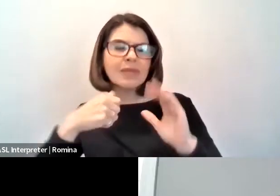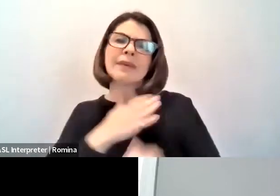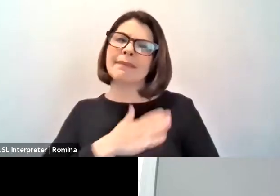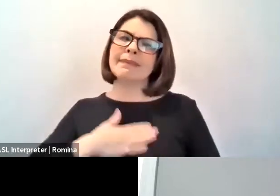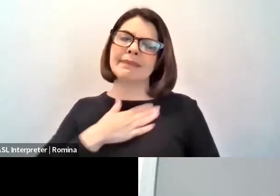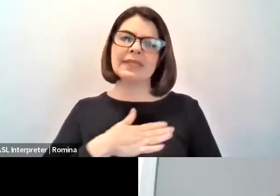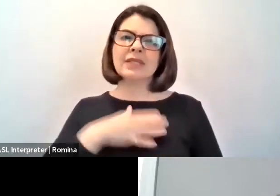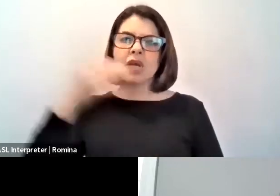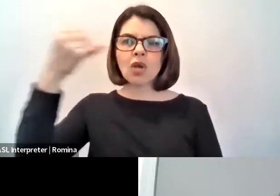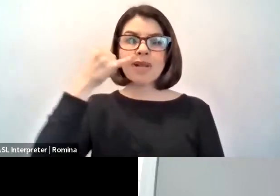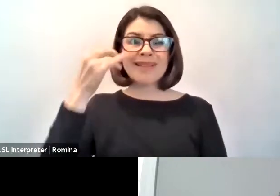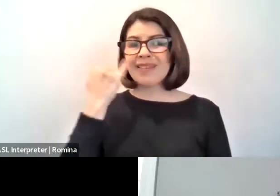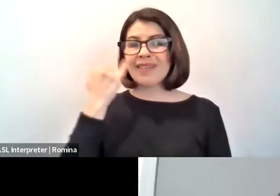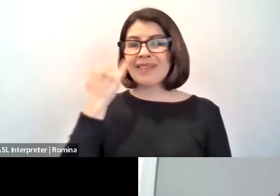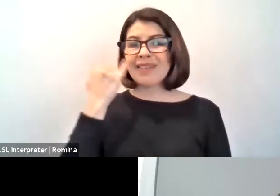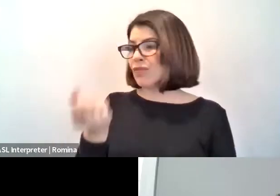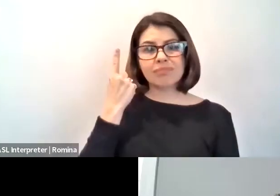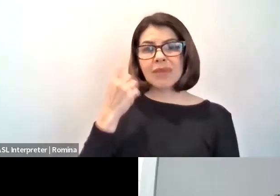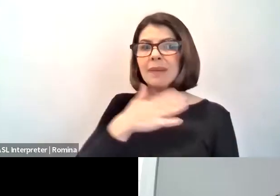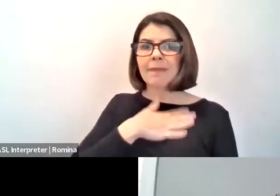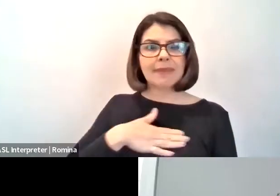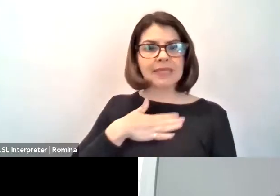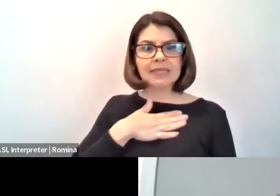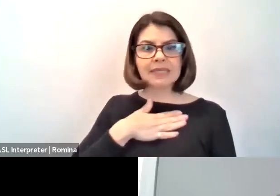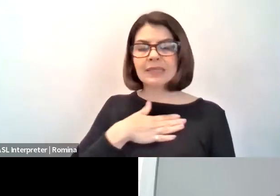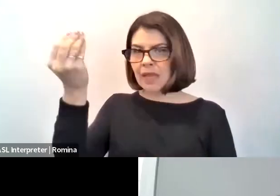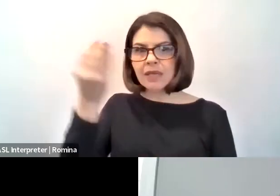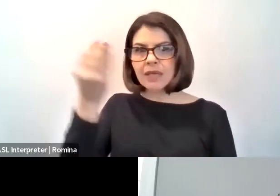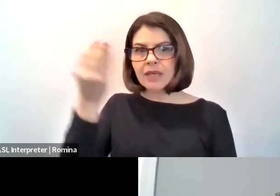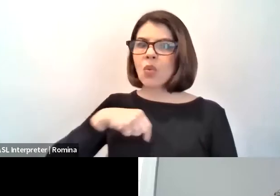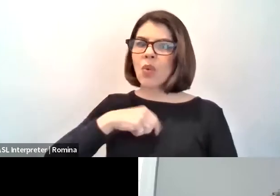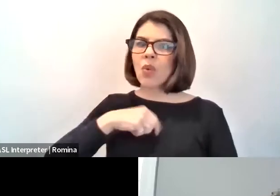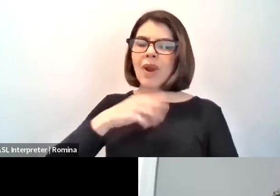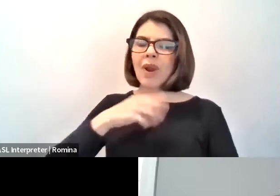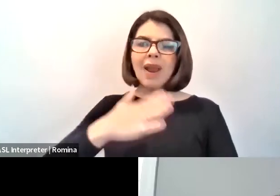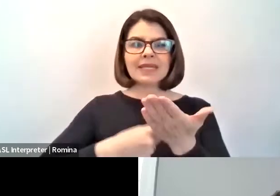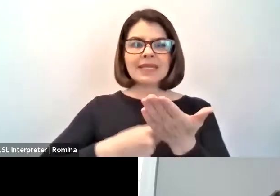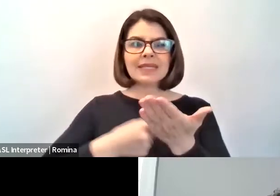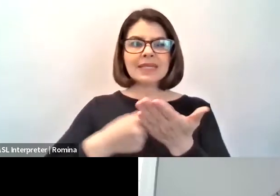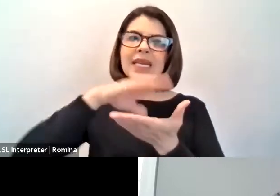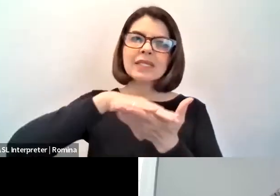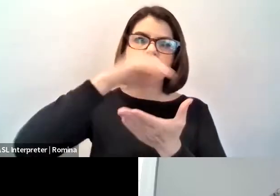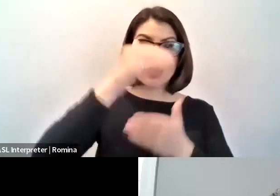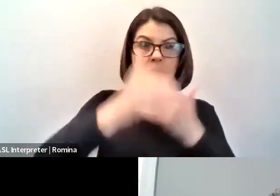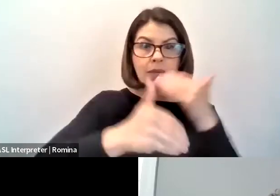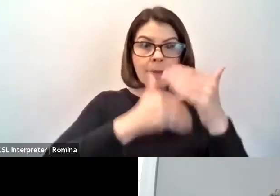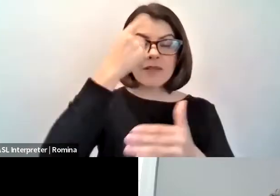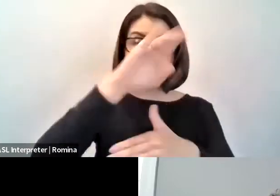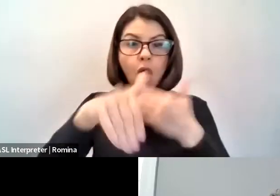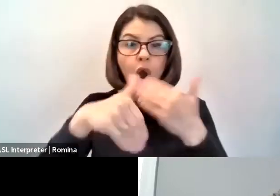And if you don't understand, we're happy to go over this. It's a learning process for all of us. It's a new structure.